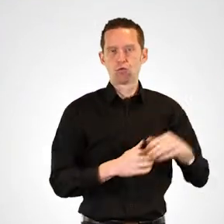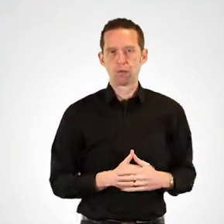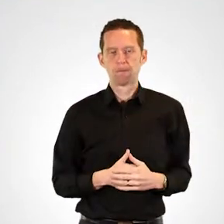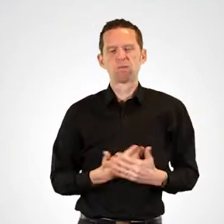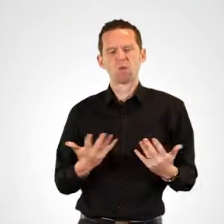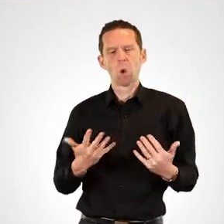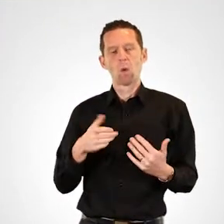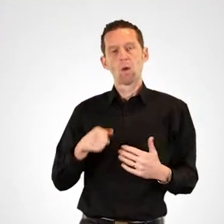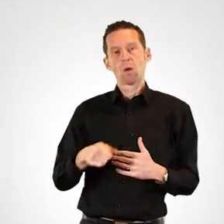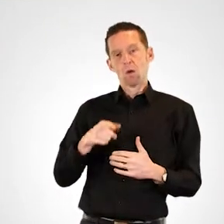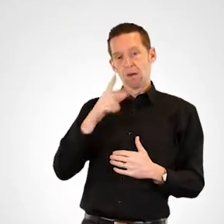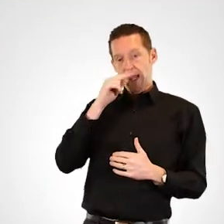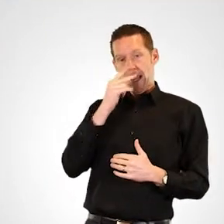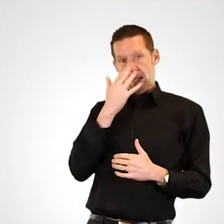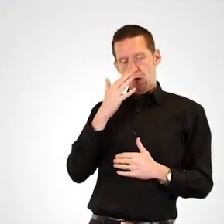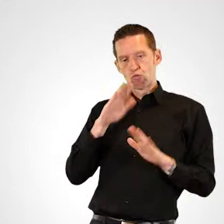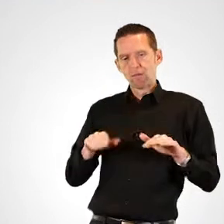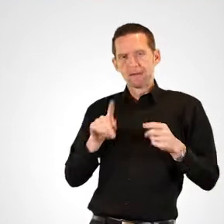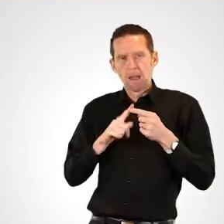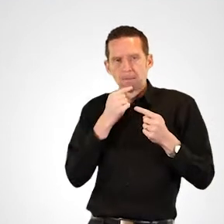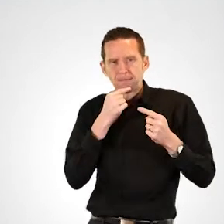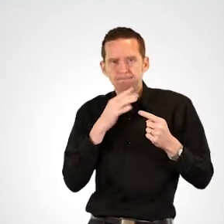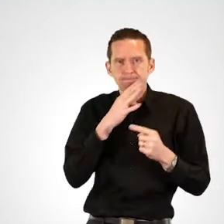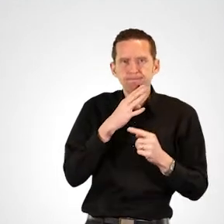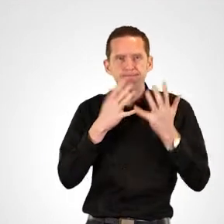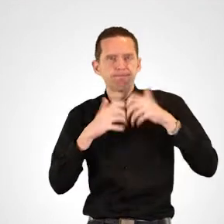Children in this early phase haven't kind of got that sorted yet.